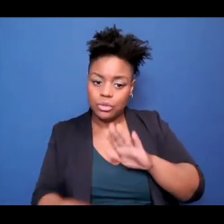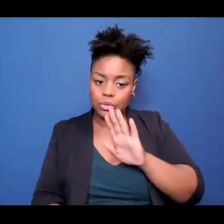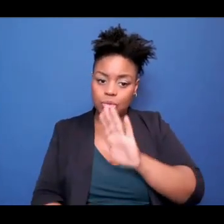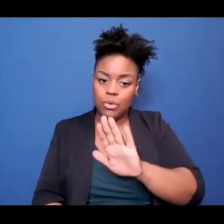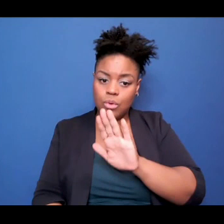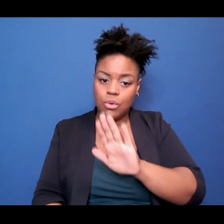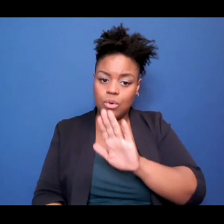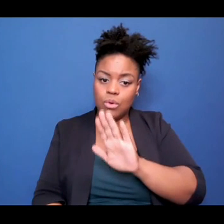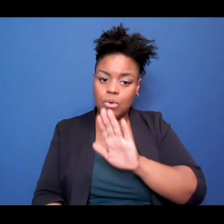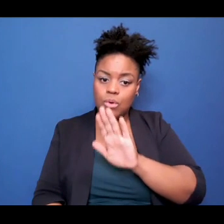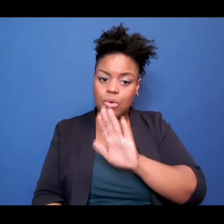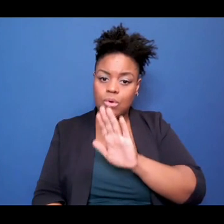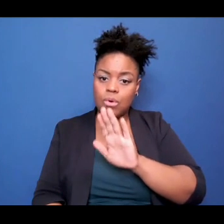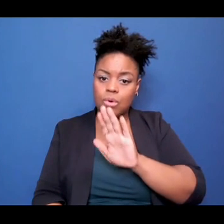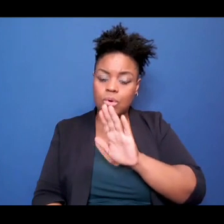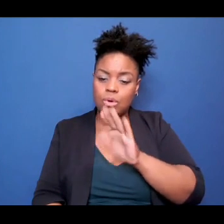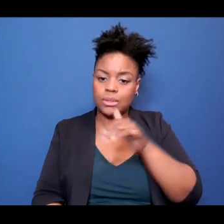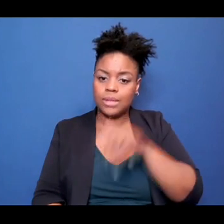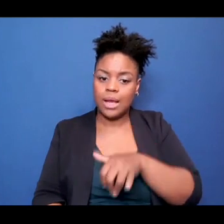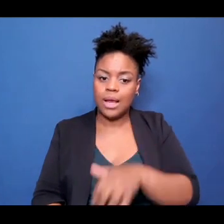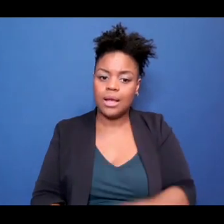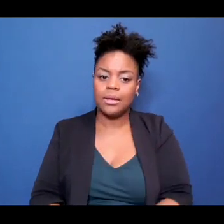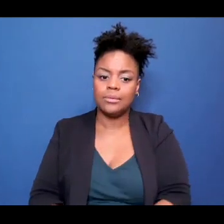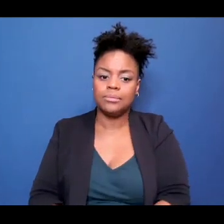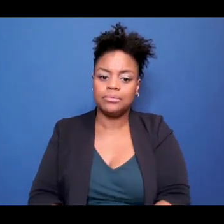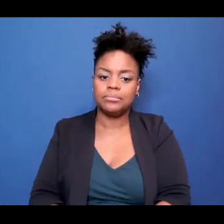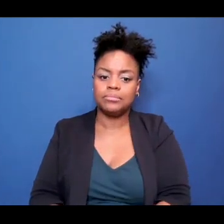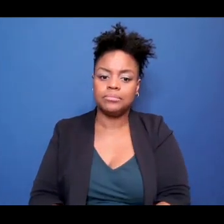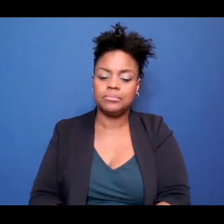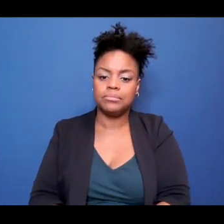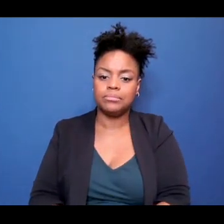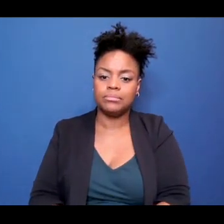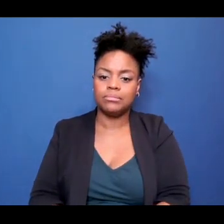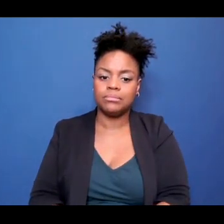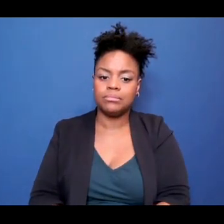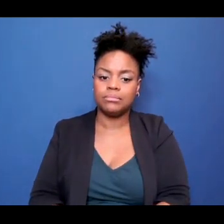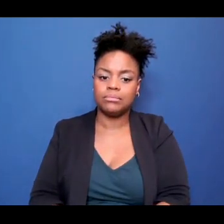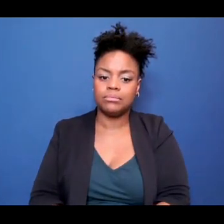DID YOU LOOK INTO IMPACTS OF RACISM ON CHILDREN IN BLACK